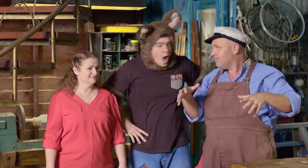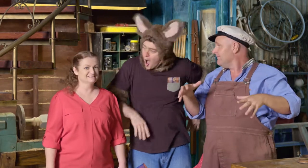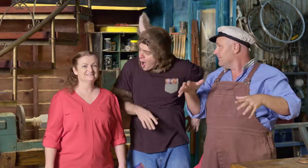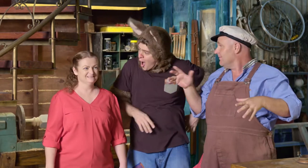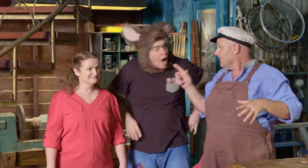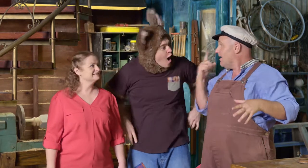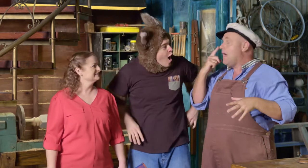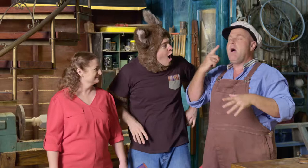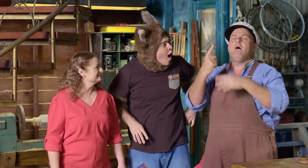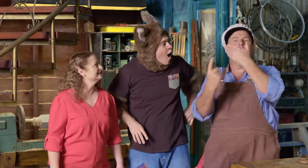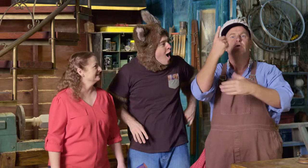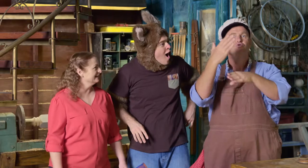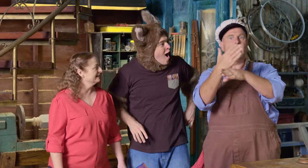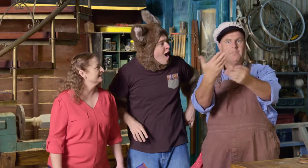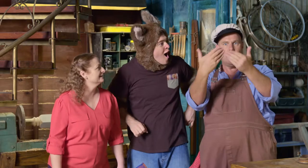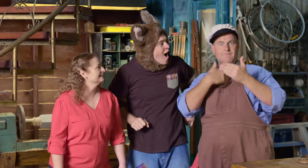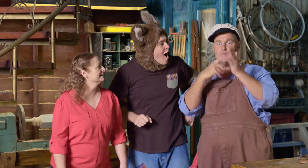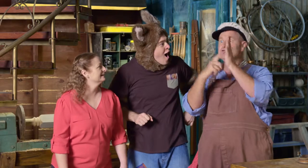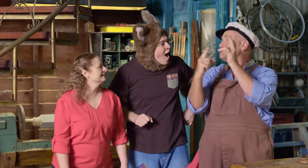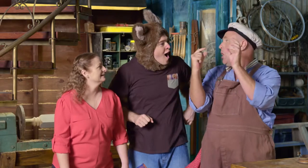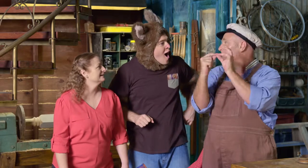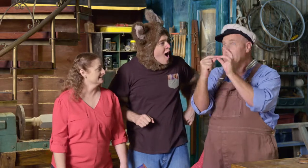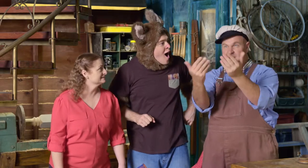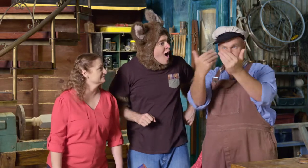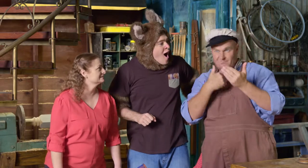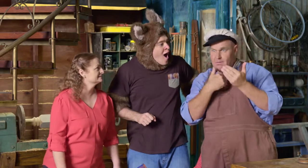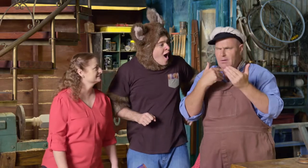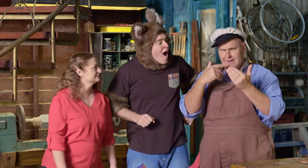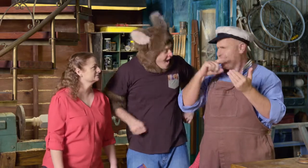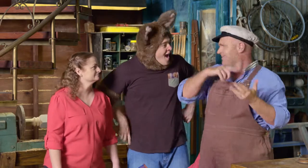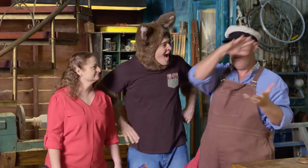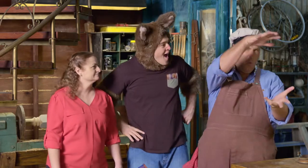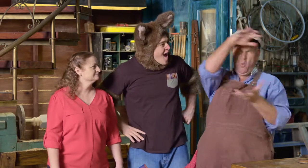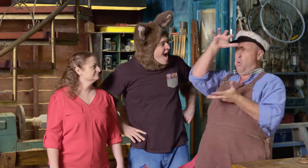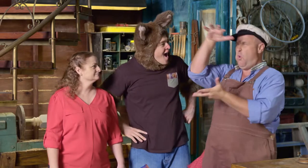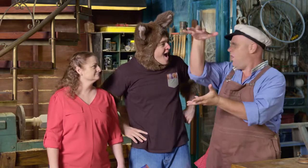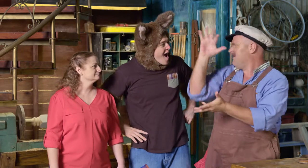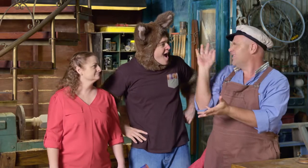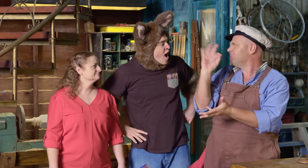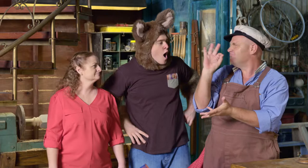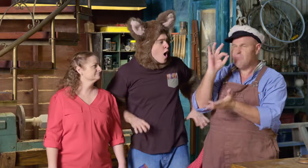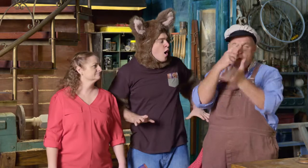I collected a lot more. It's great! If there's ever a job I need to do,